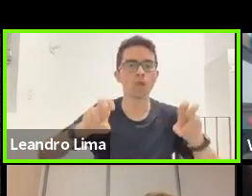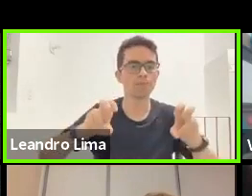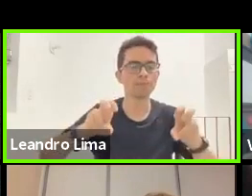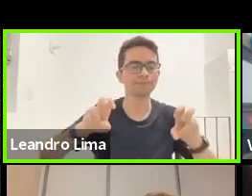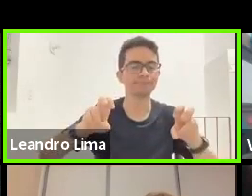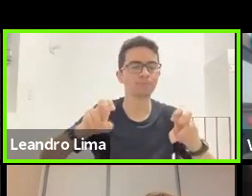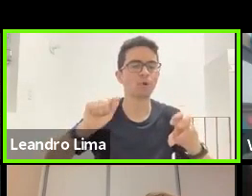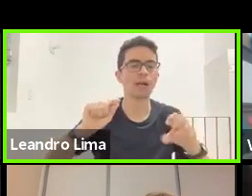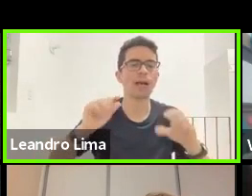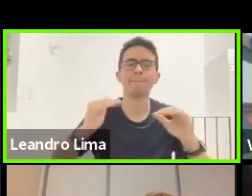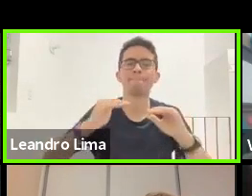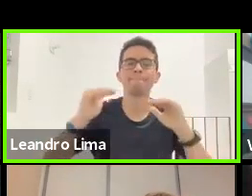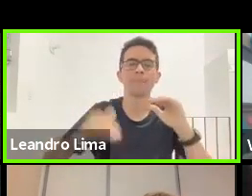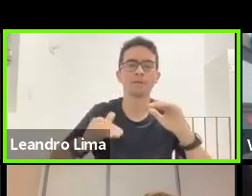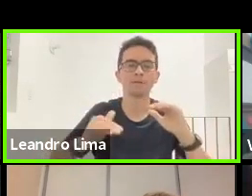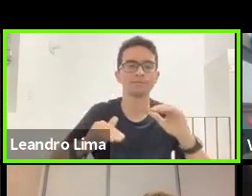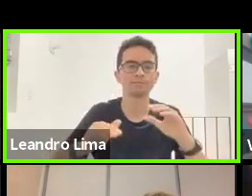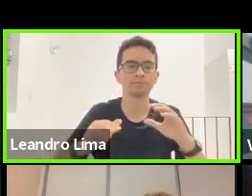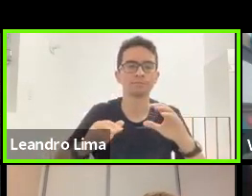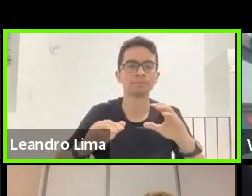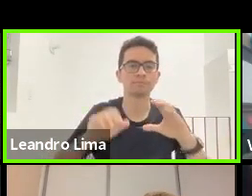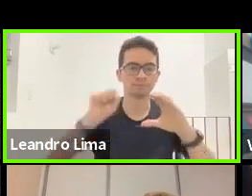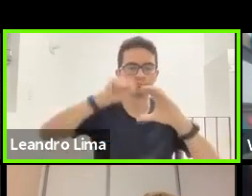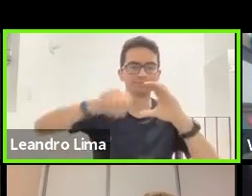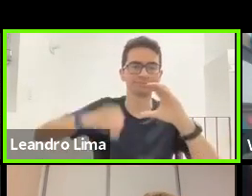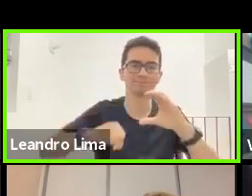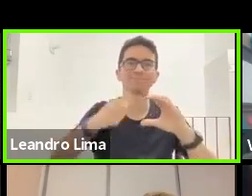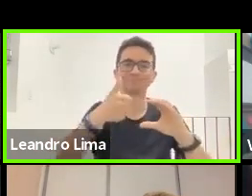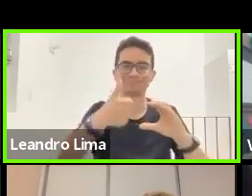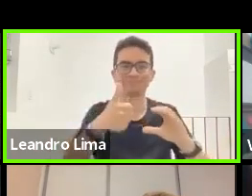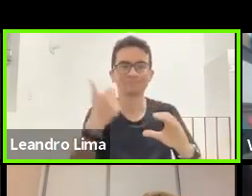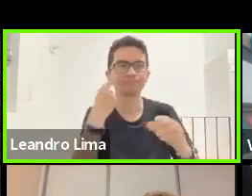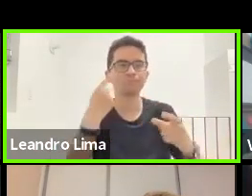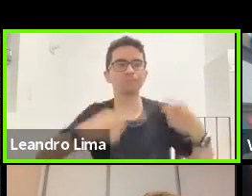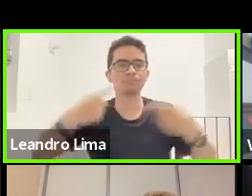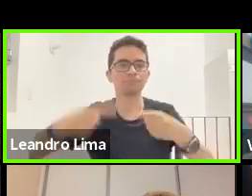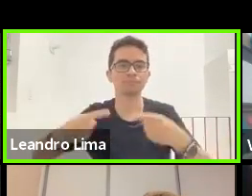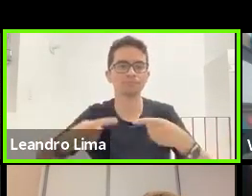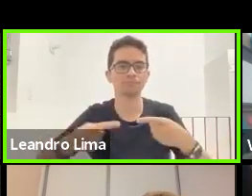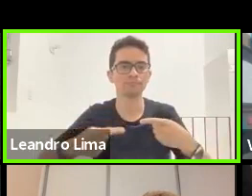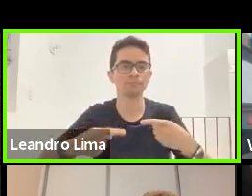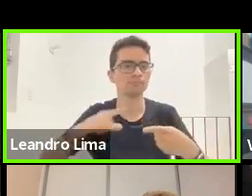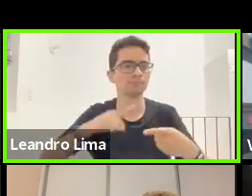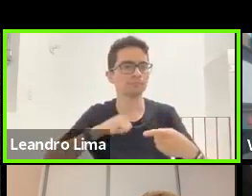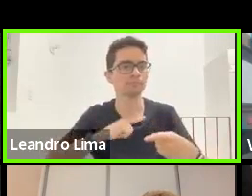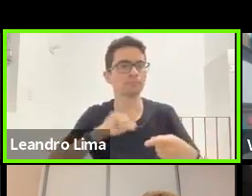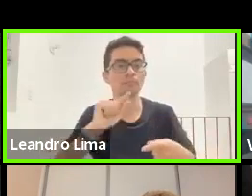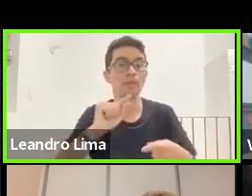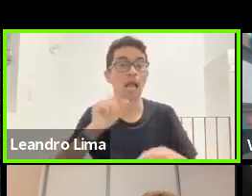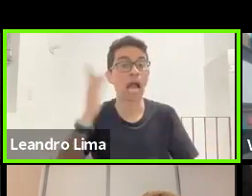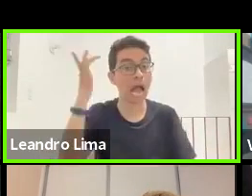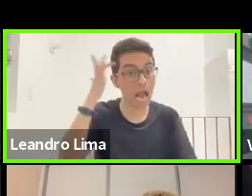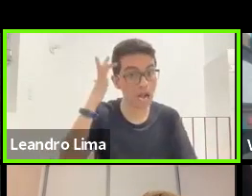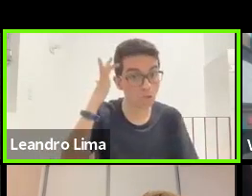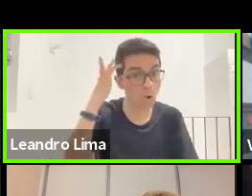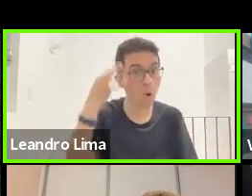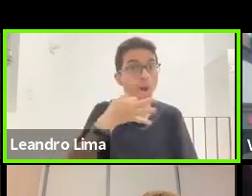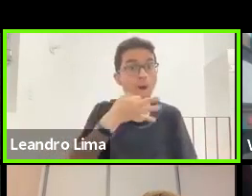So, it may not. look like the same disk look like the same discussion but I. think think that think that they are very much connected, because what